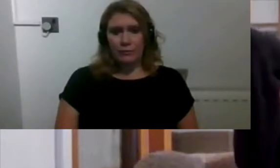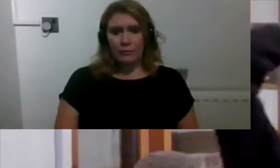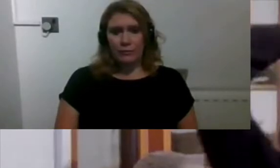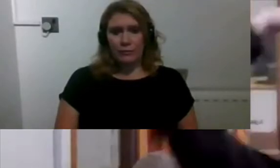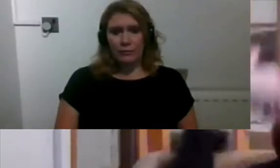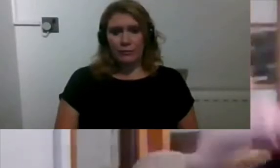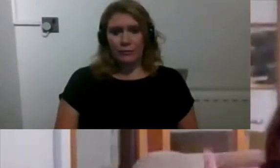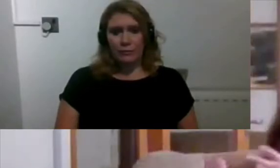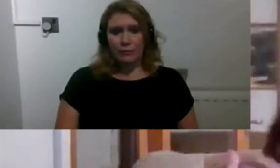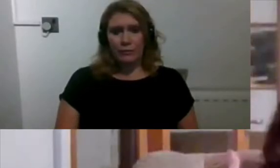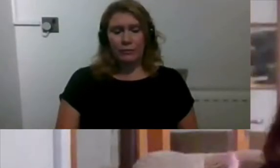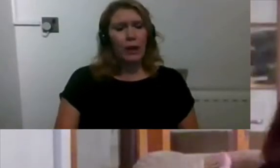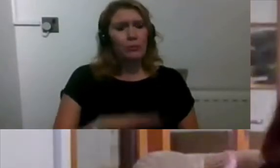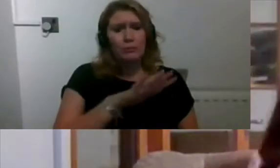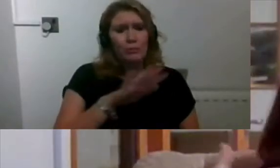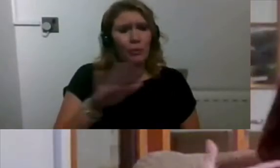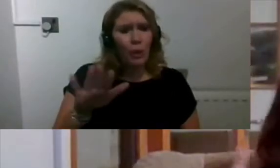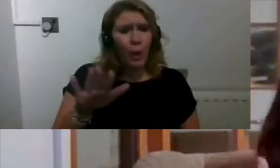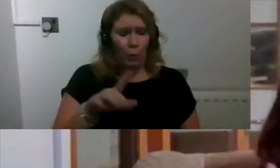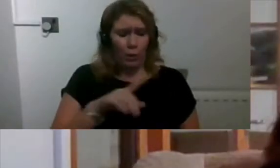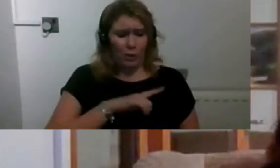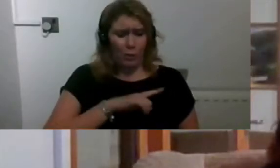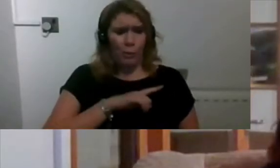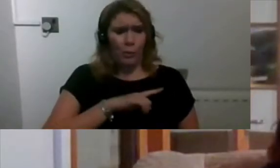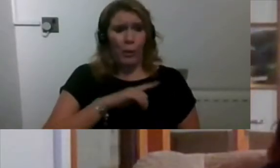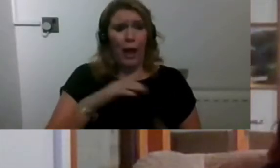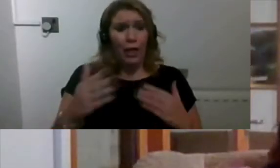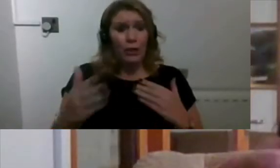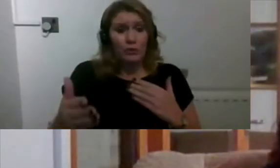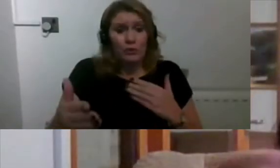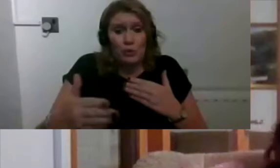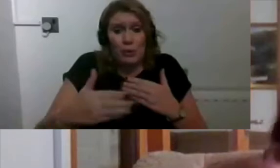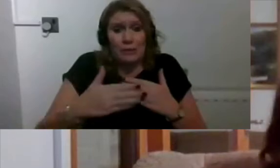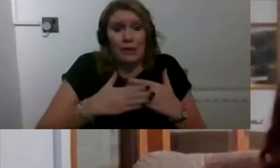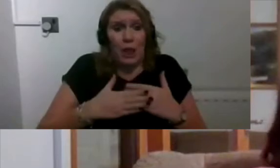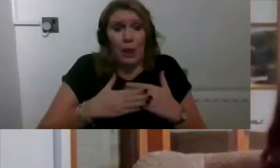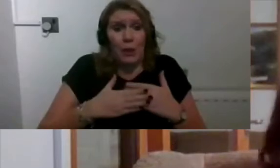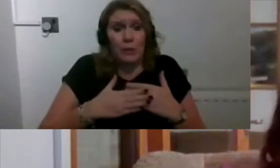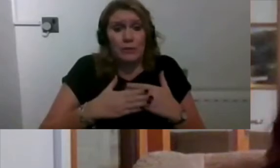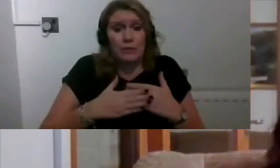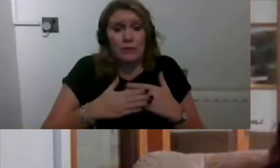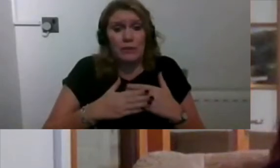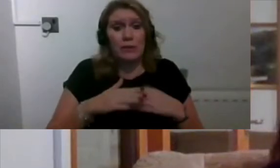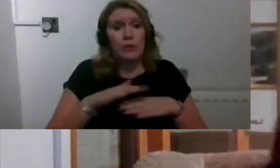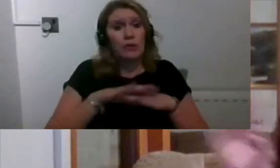No, in the bath. No the door is closed.